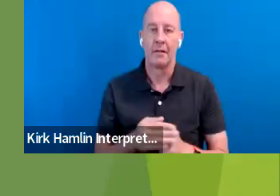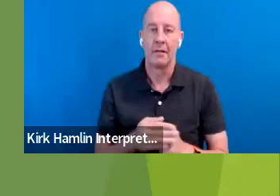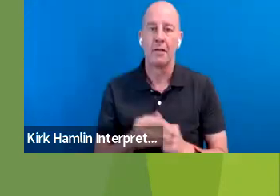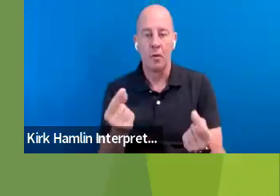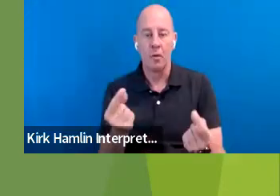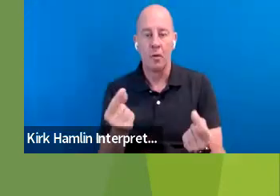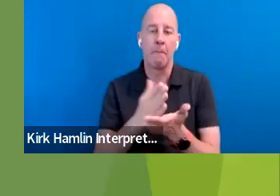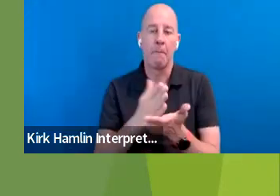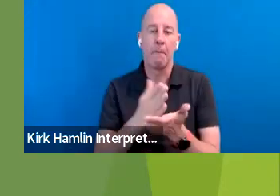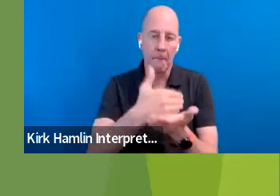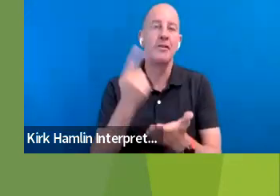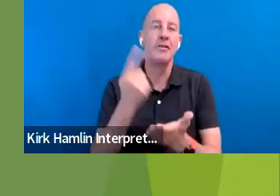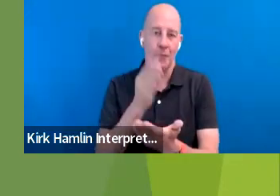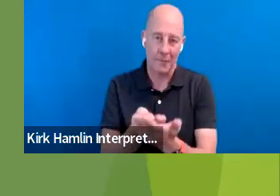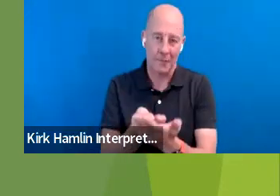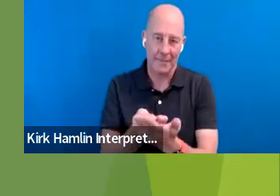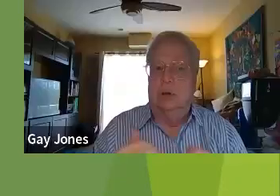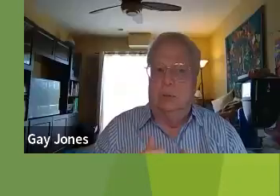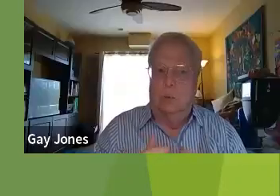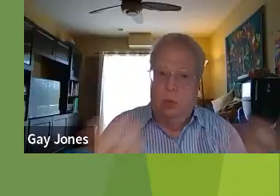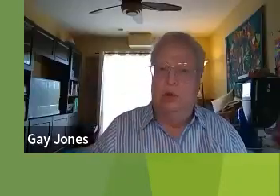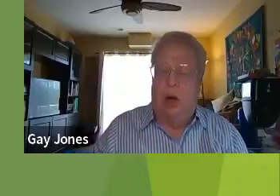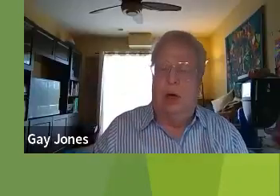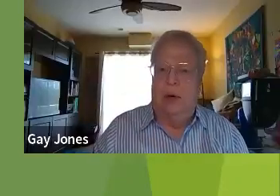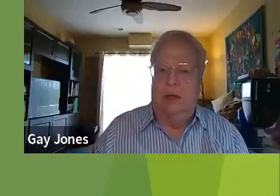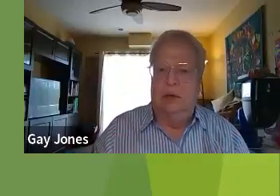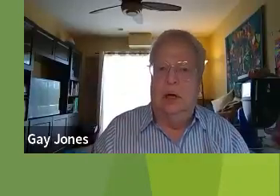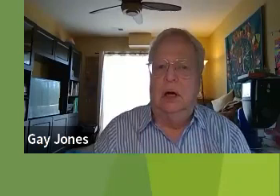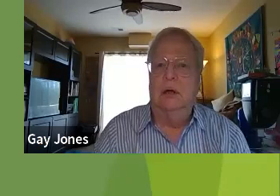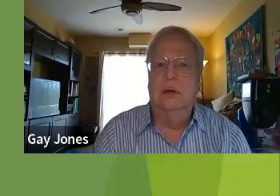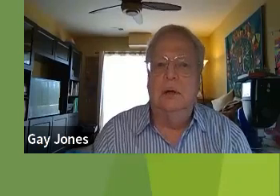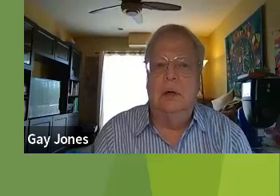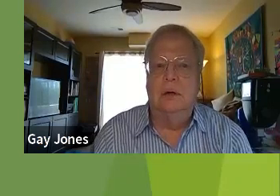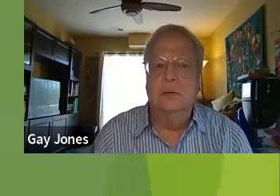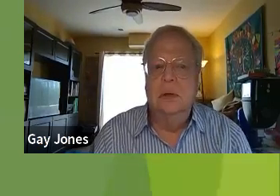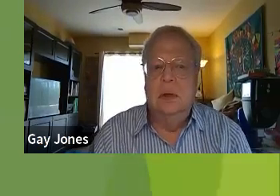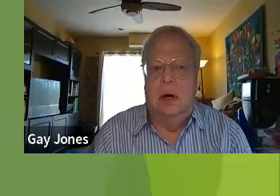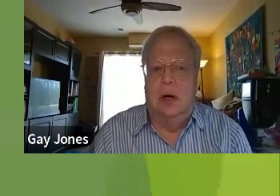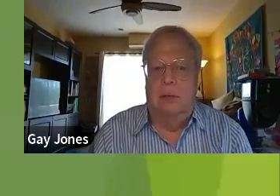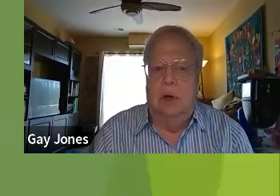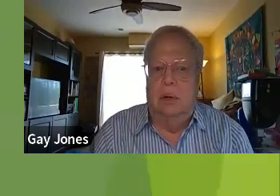And I think it's really important that what we're talking about today is we may not have